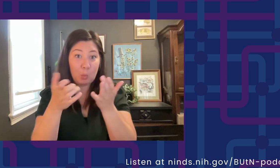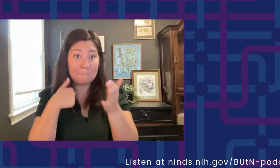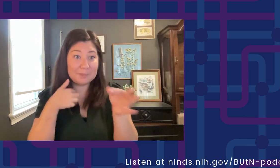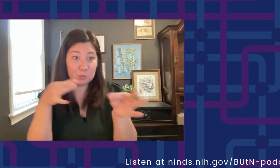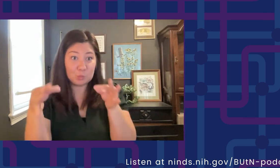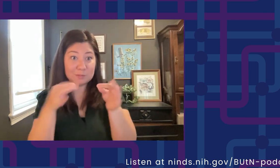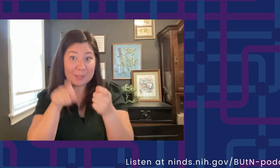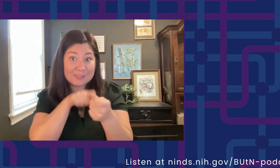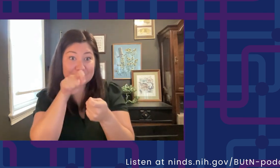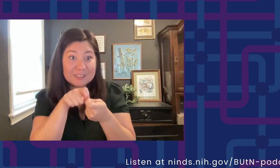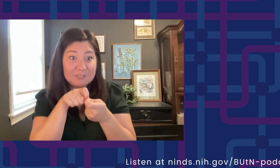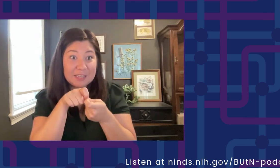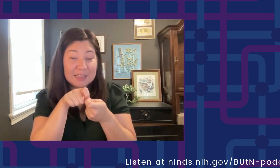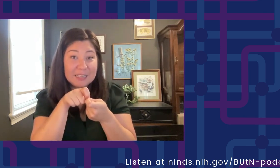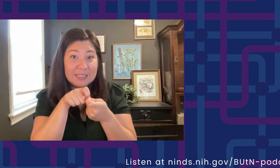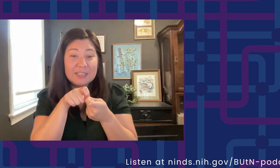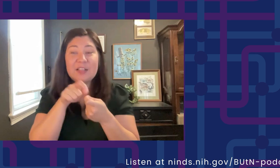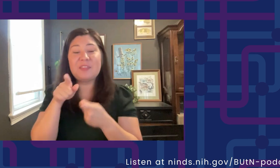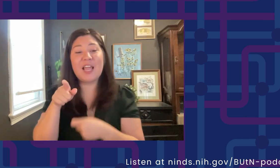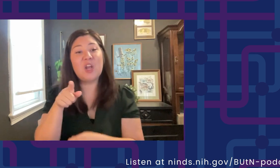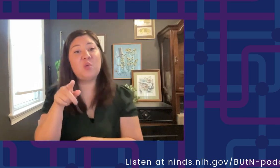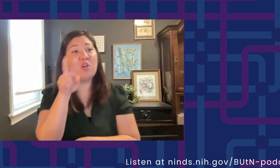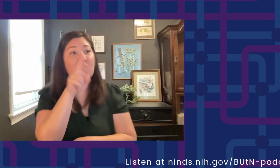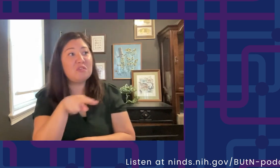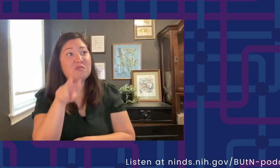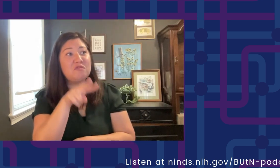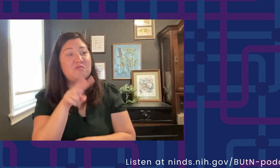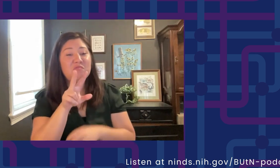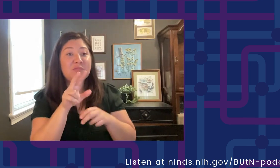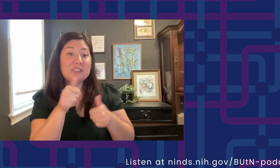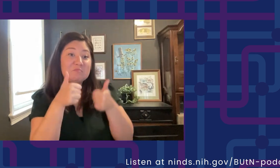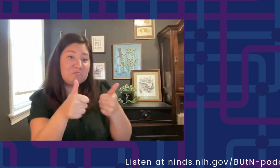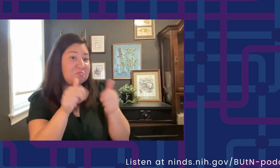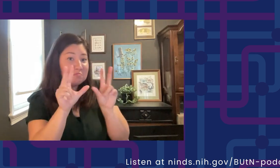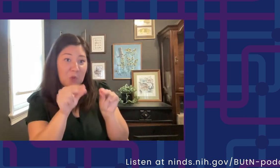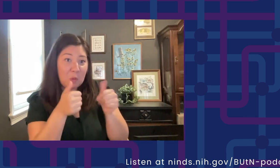I will ask them "Are there any specific visuals that you want me to explain?"